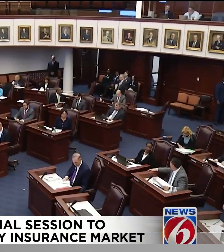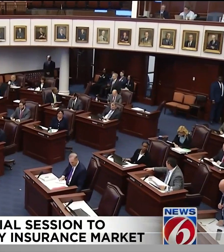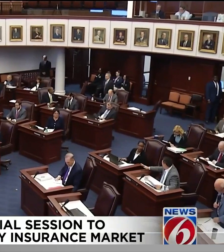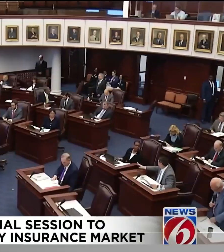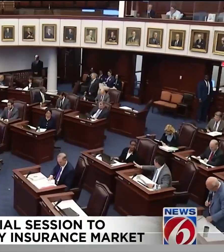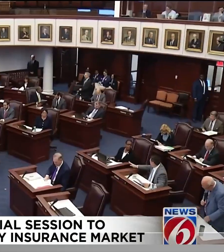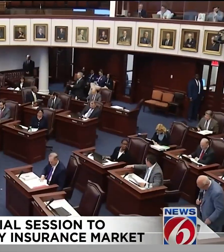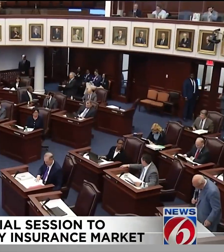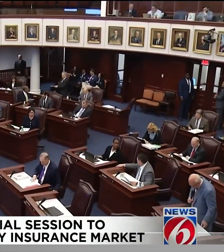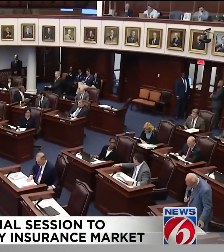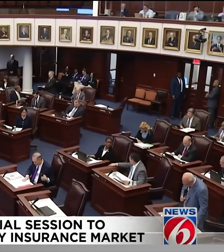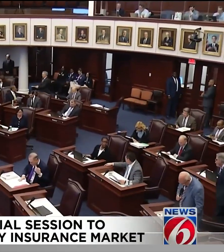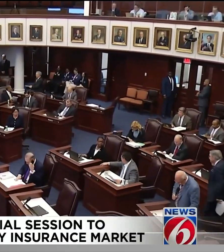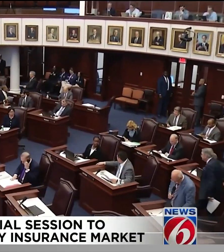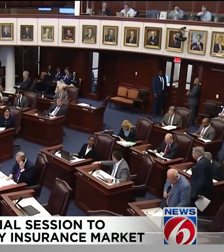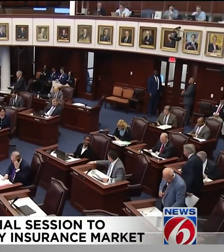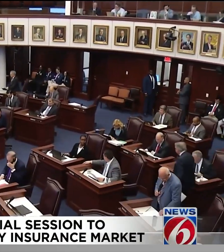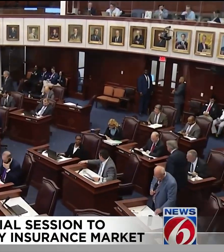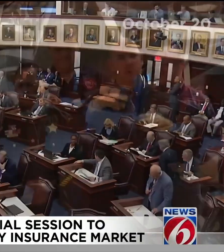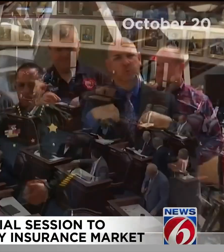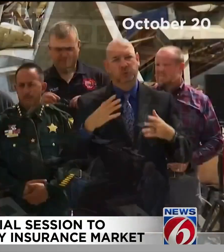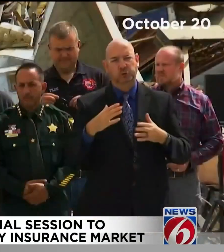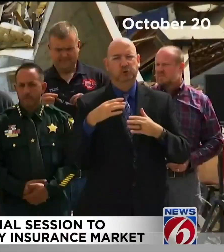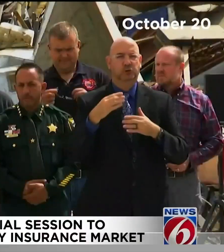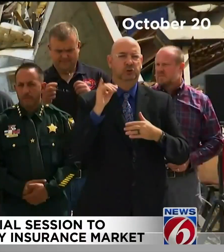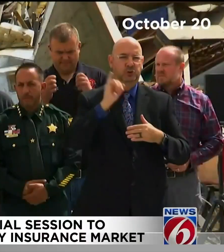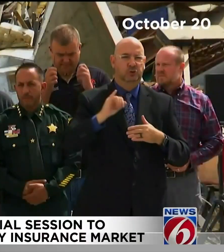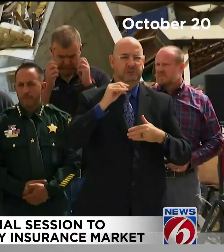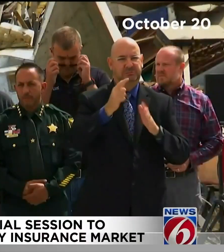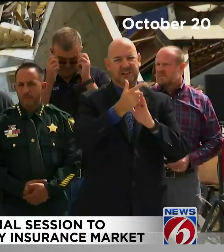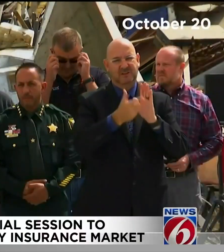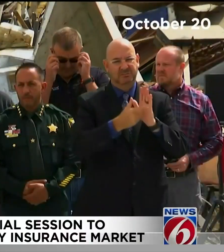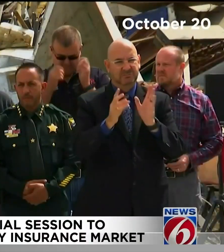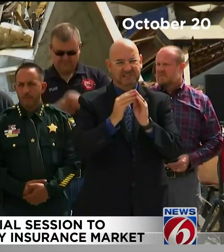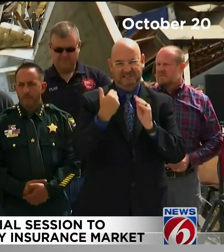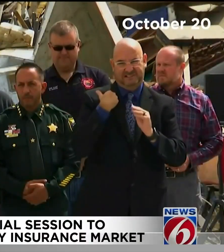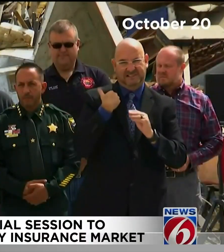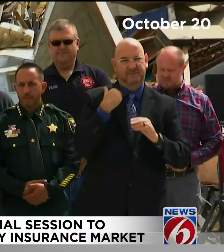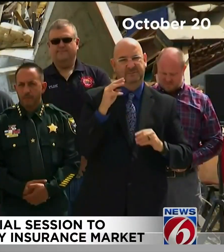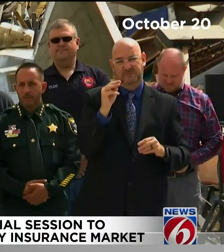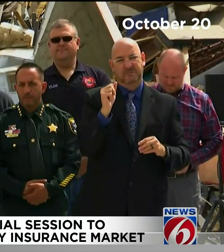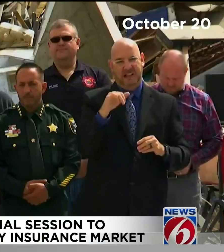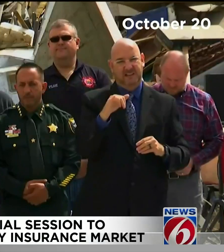NEARLY A MONTH SINCE GOVERNOR RON DESANTIS ANNOUNCED HE WAS CALLING LAWMAKERS BACK TO